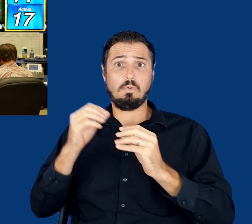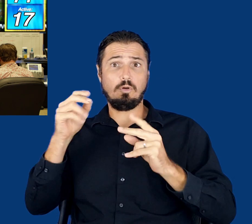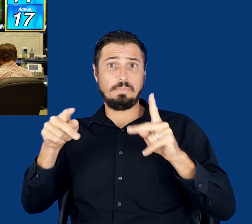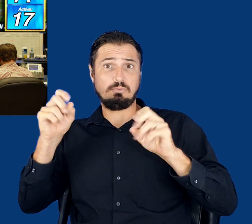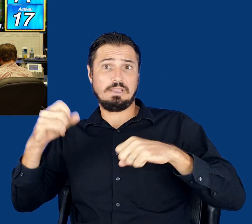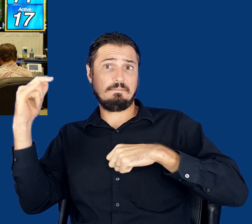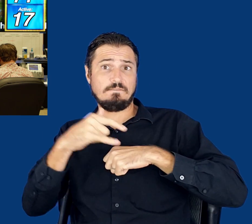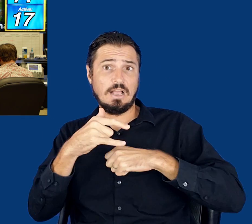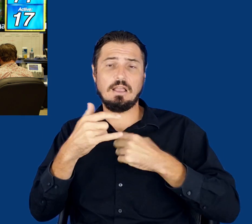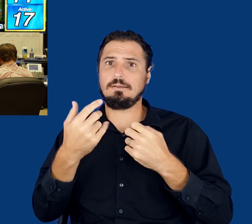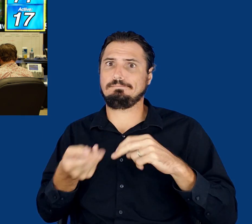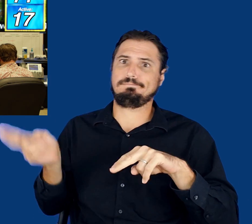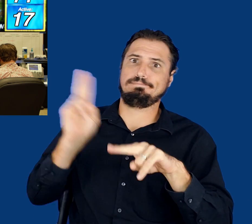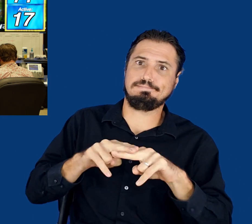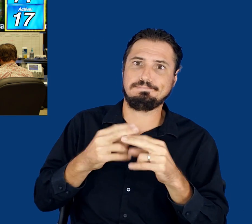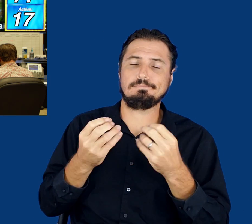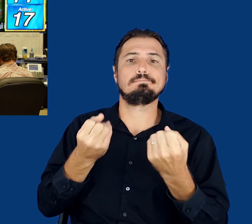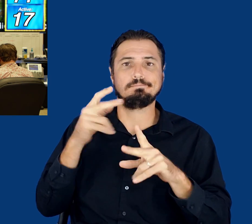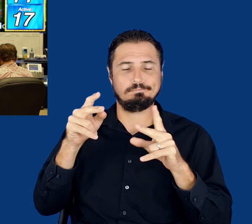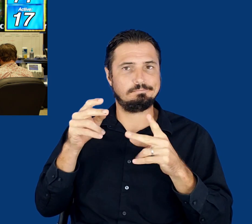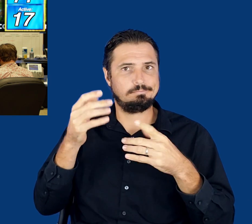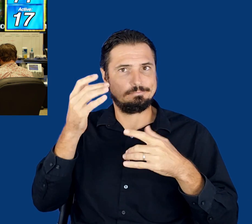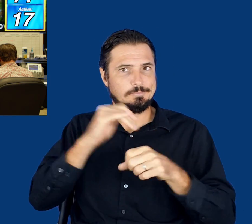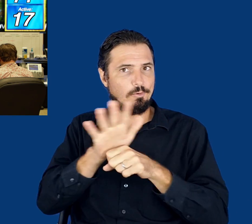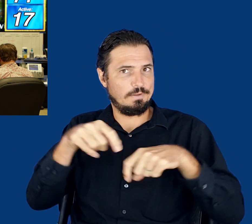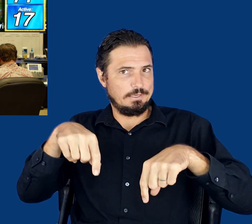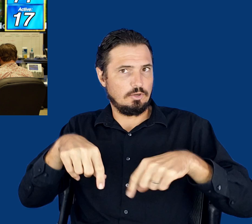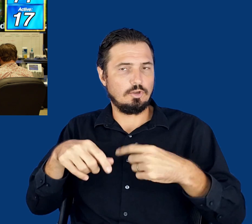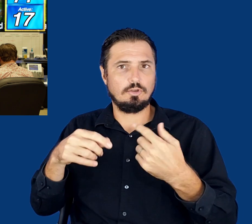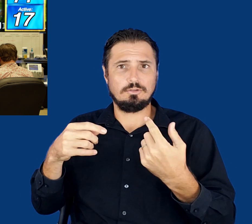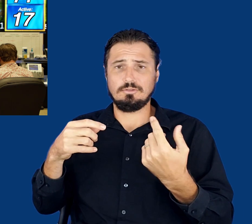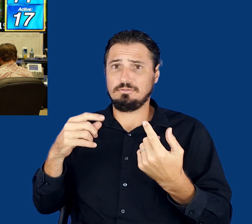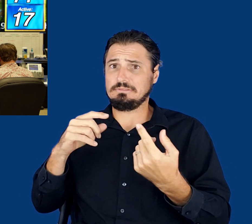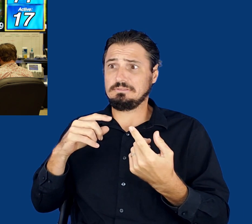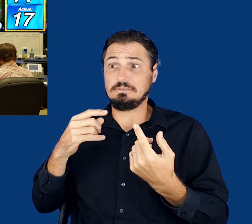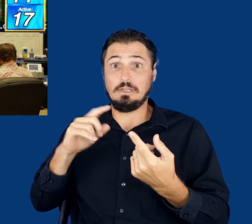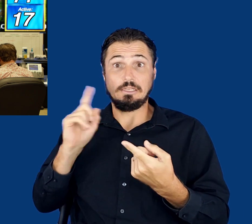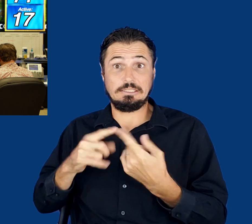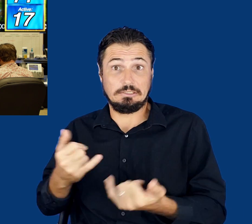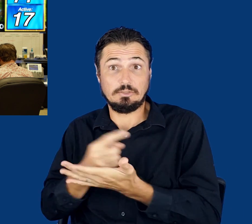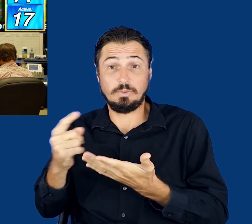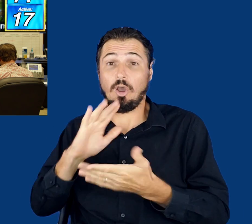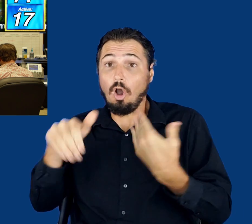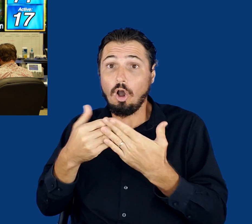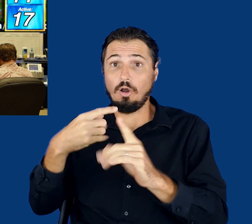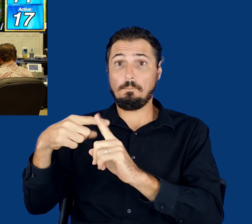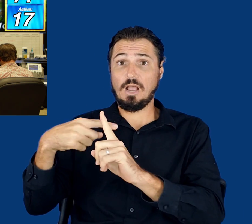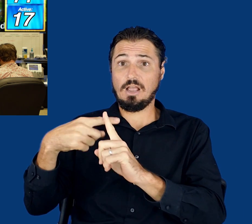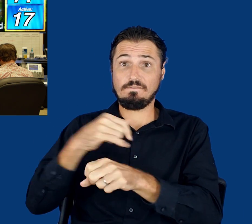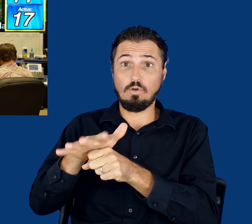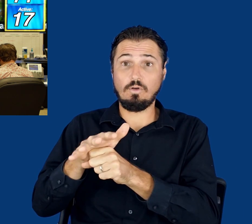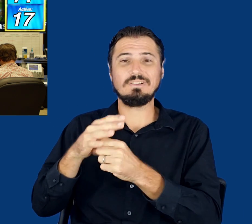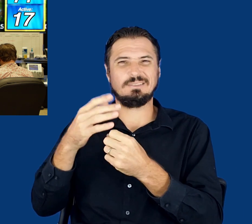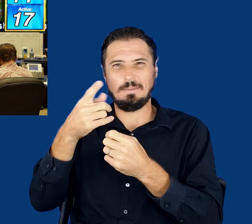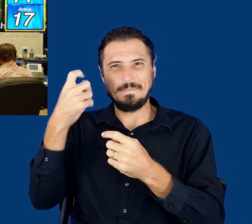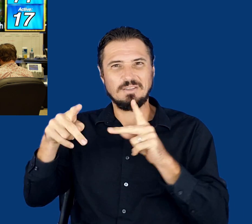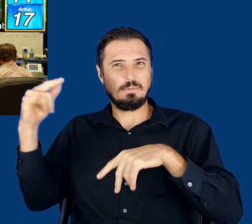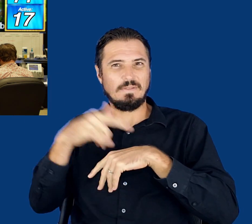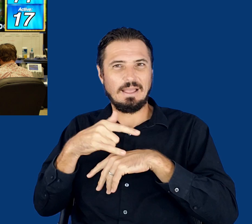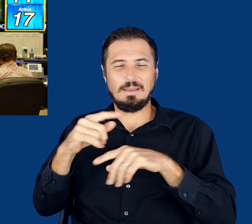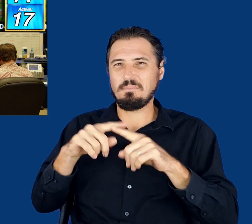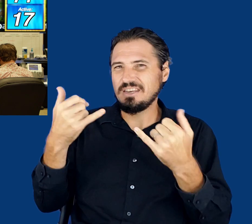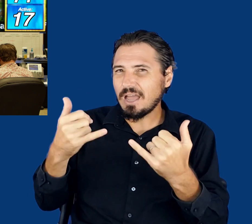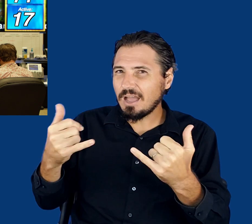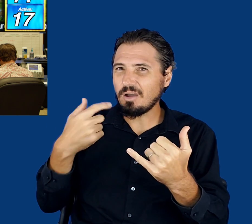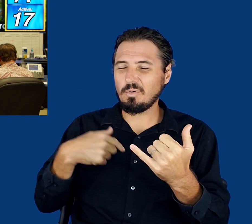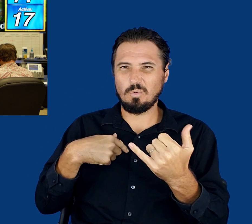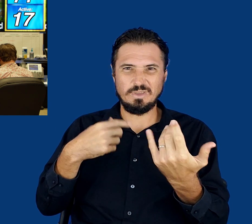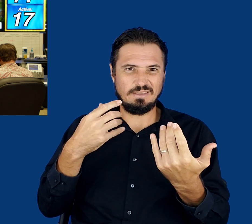cases. Until this week, those cases were all related to travel. Now we are seeing the first evidence of community transmission: cases in our community that cannot be linked directly or